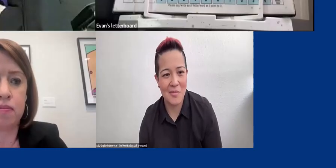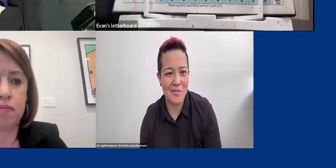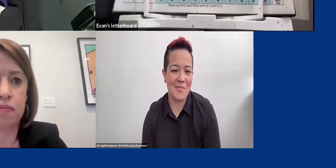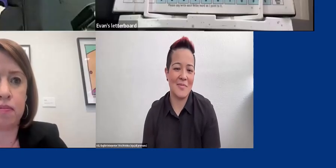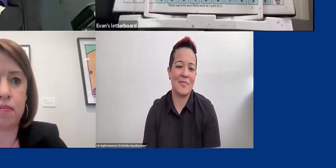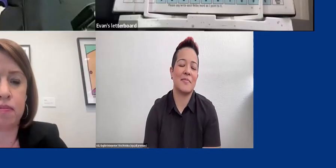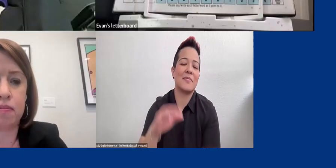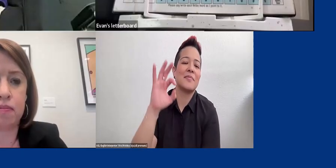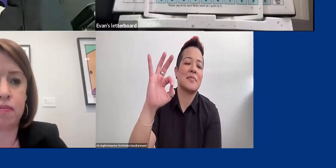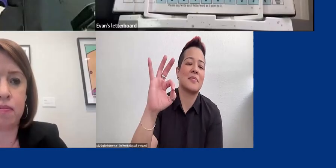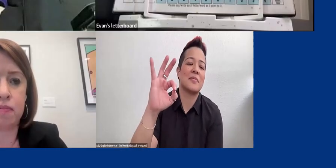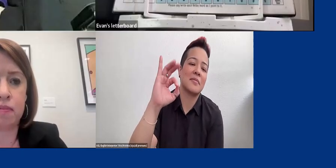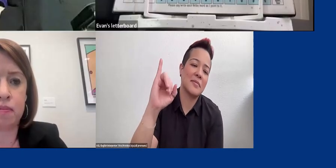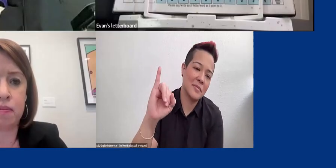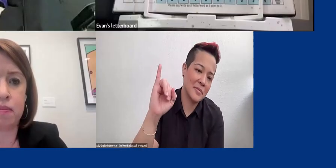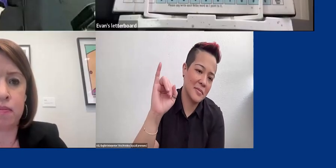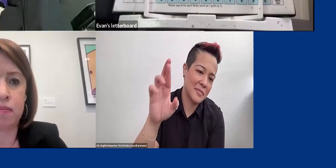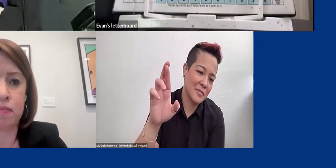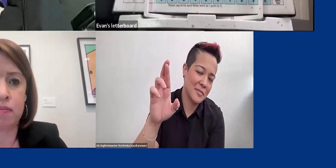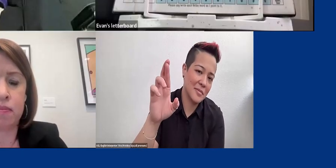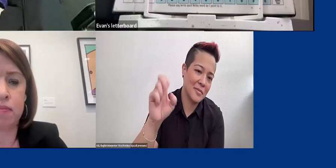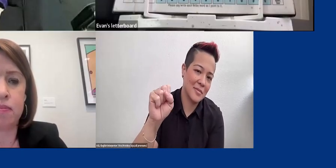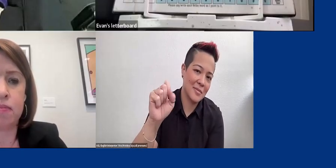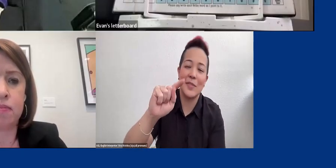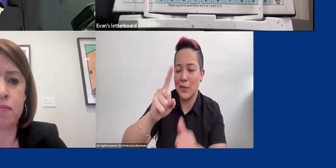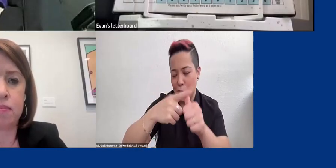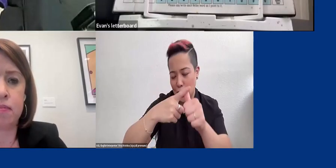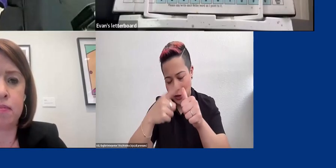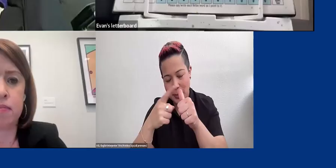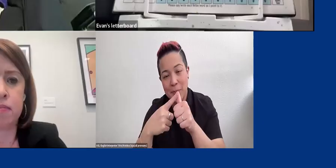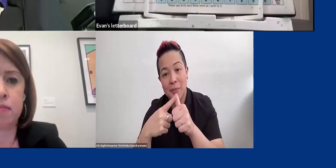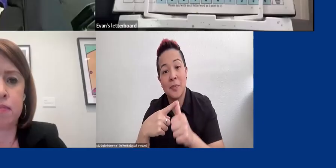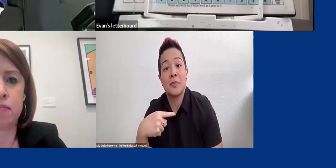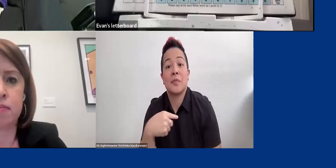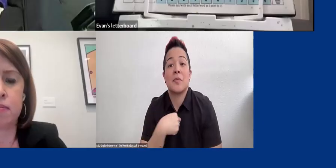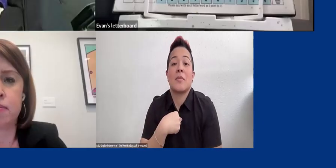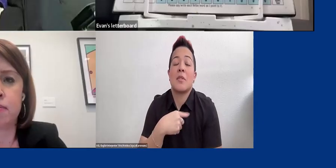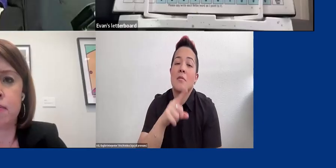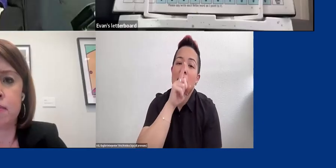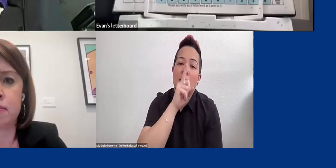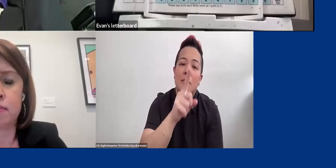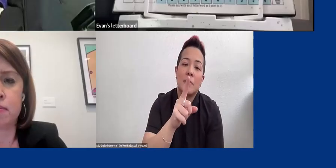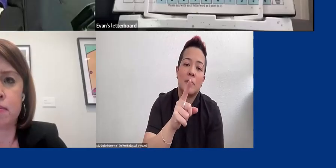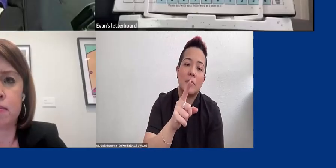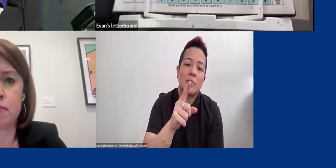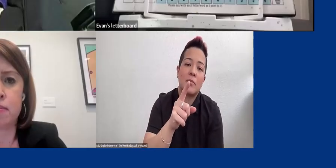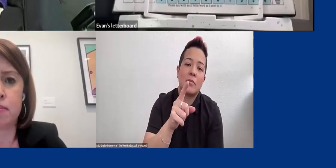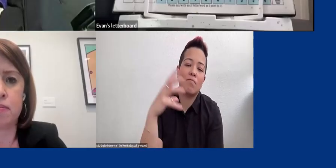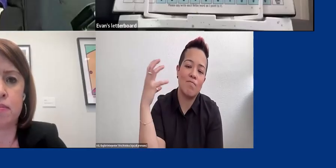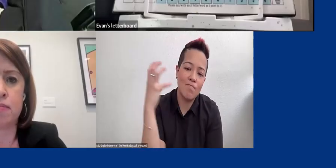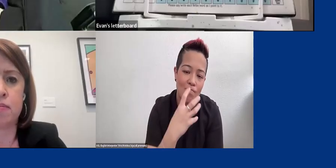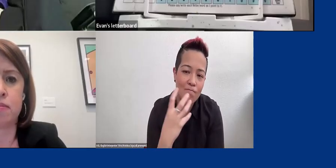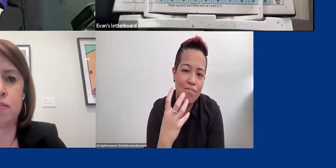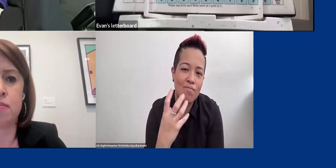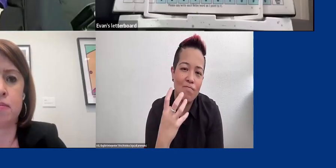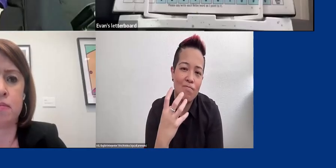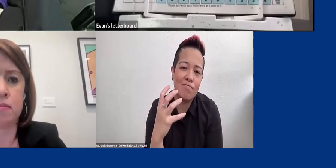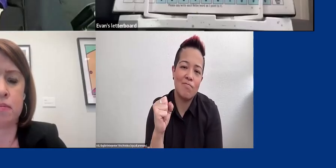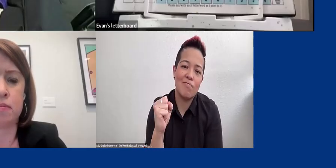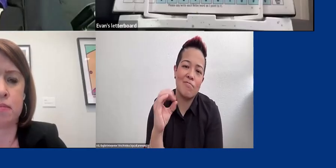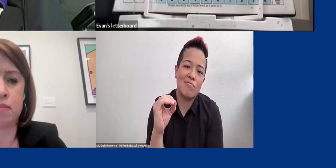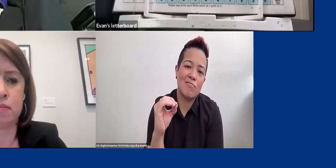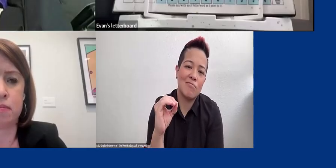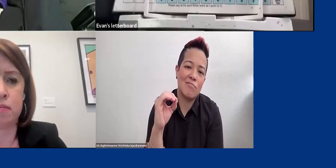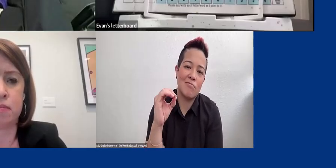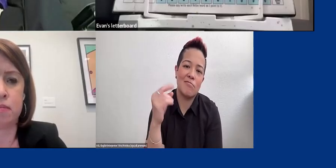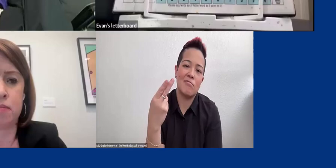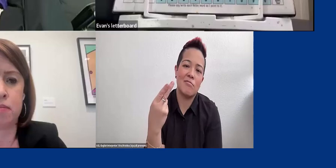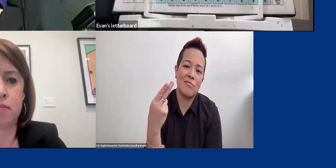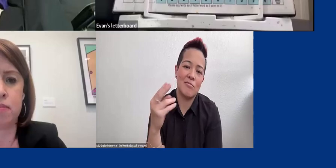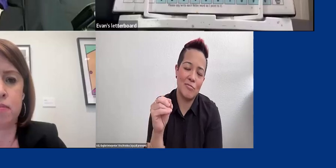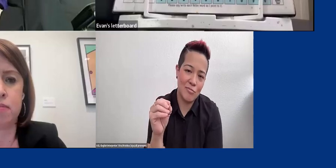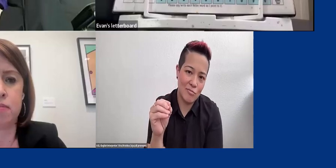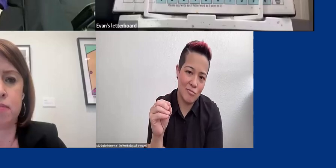R-S-T. First, I am so H-O honored